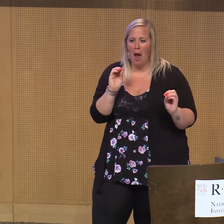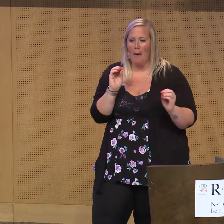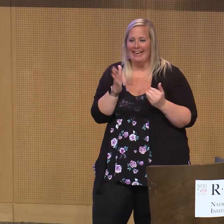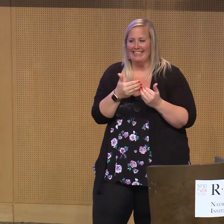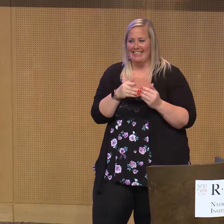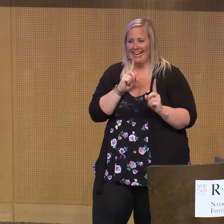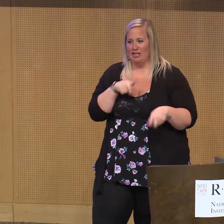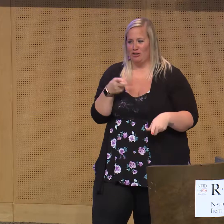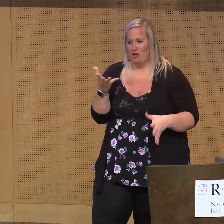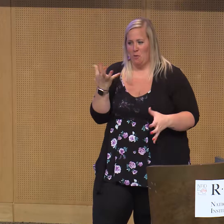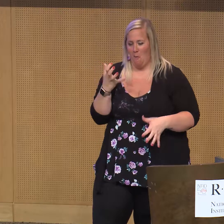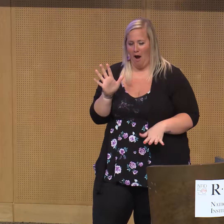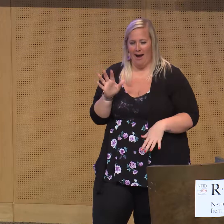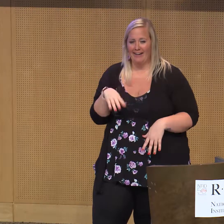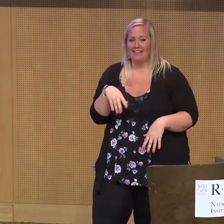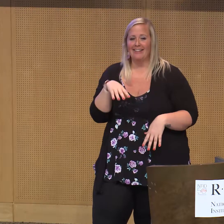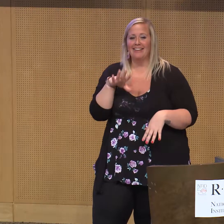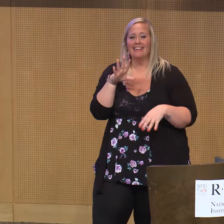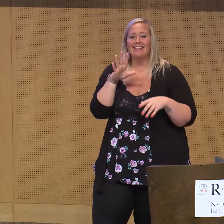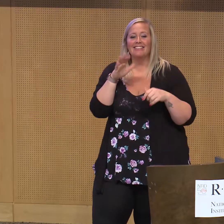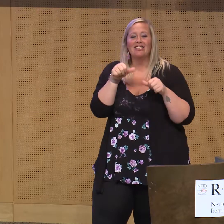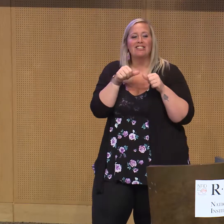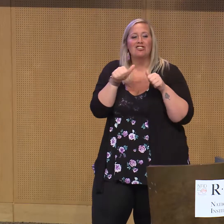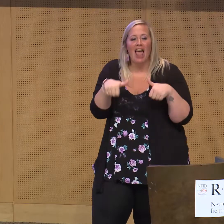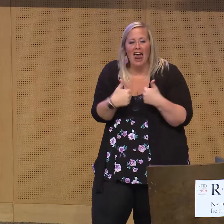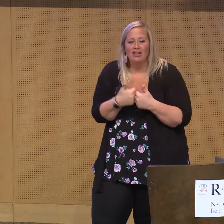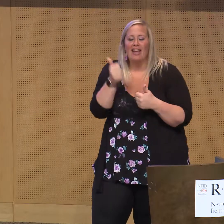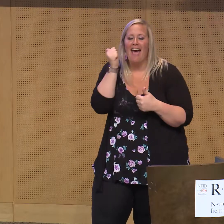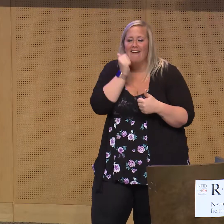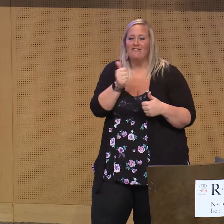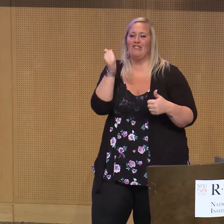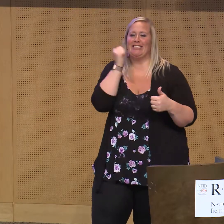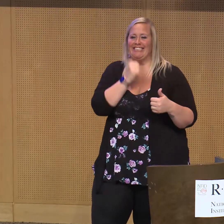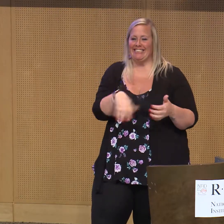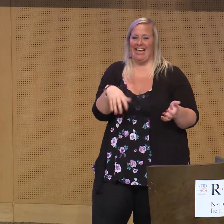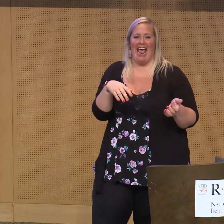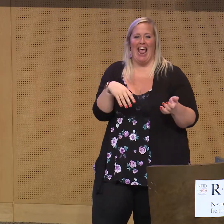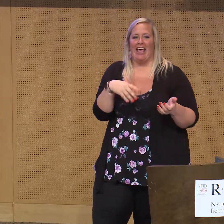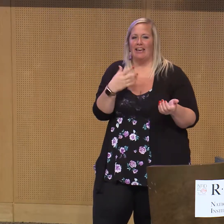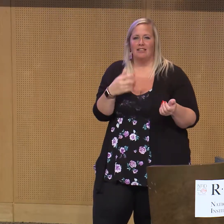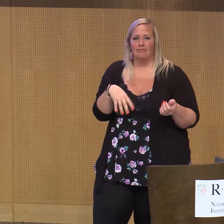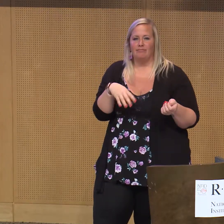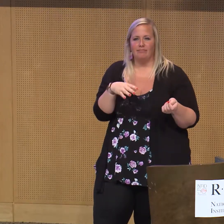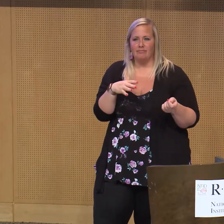There's no easy answer for how to work around that. It's challenging on a daily basis.